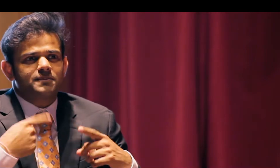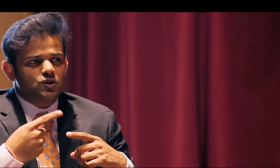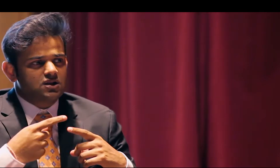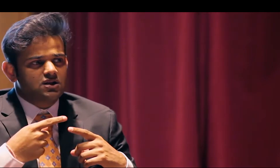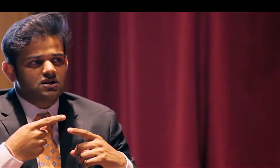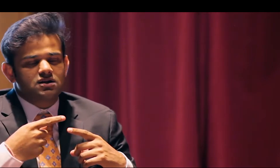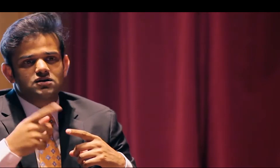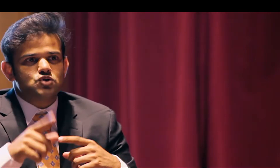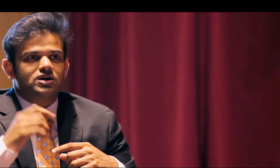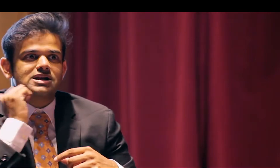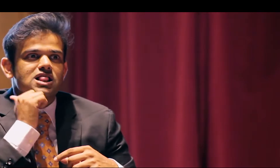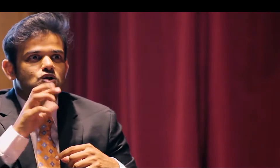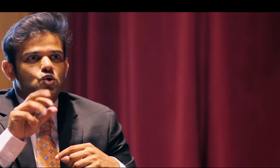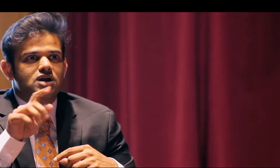Could you tell me more about